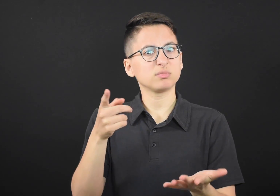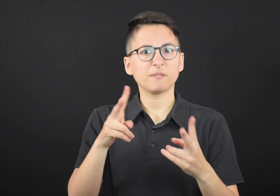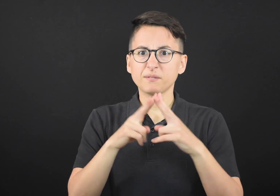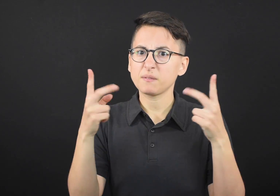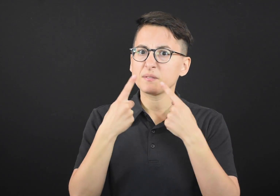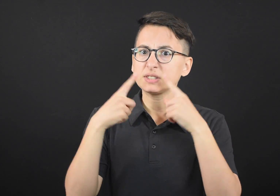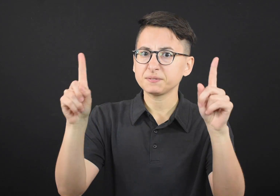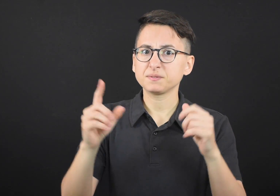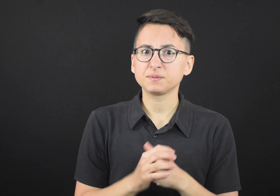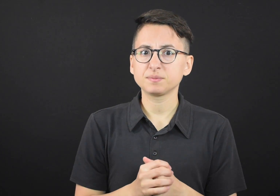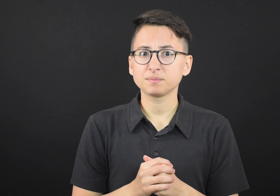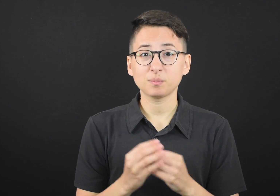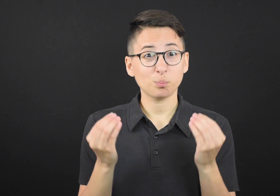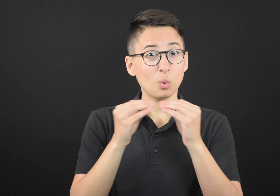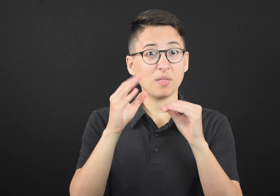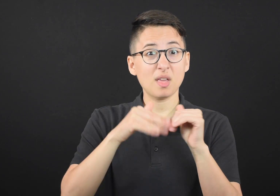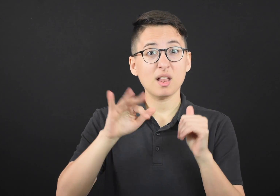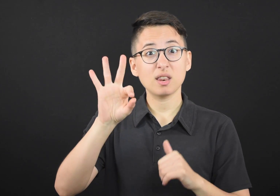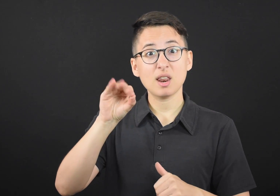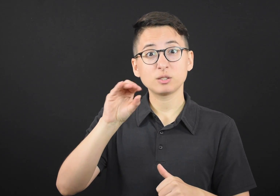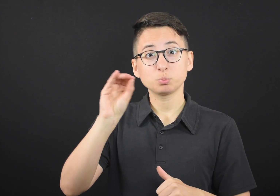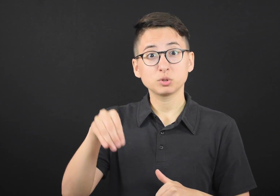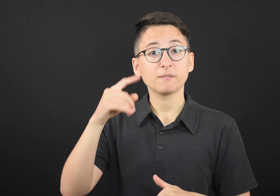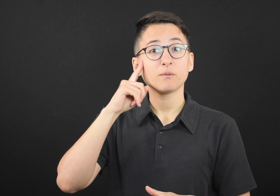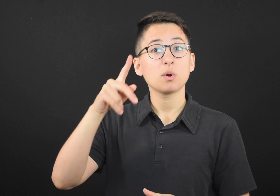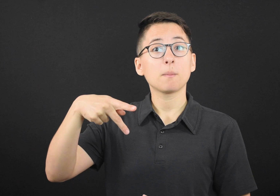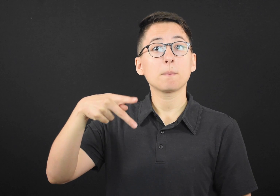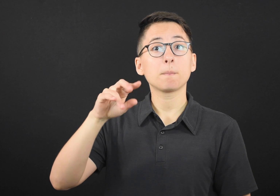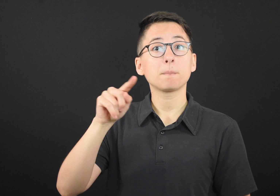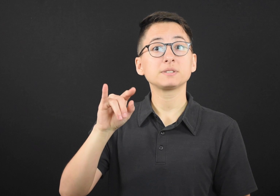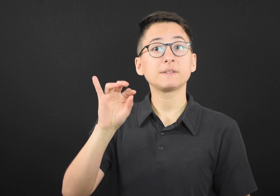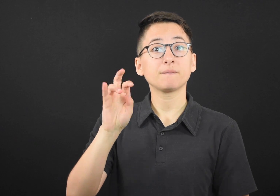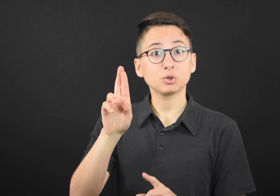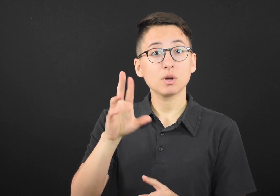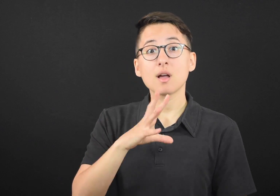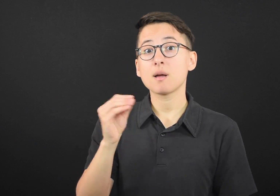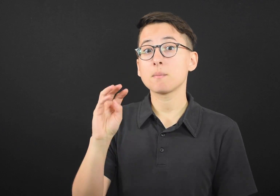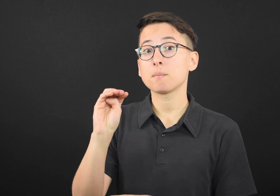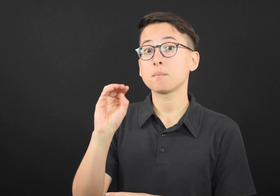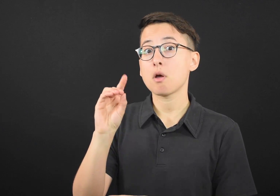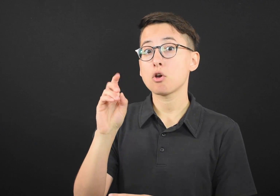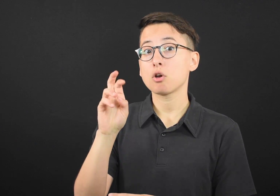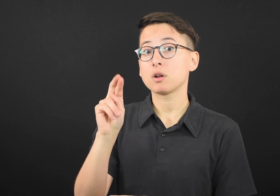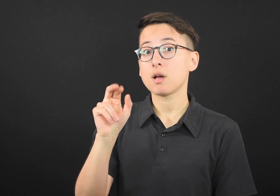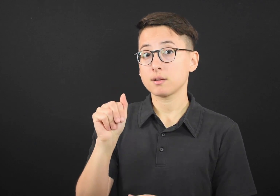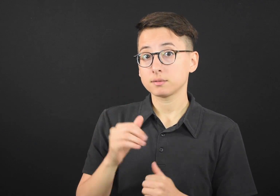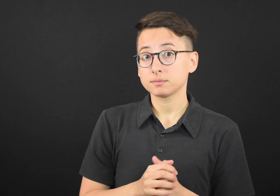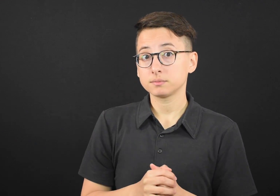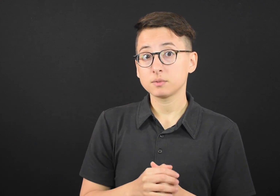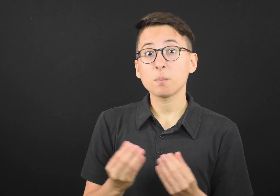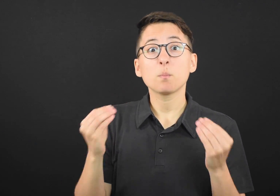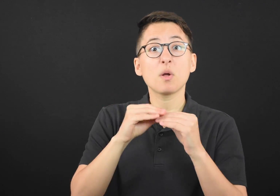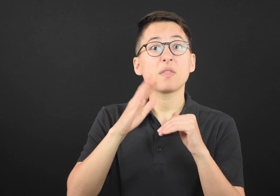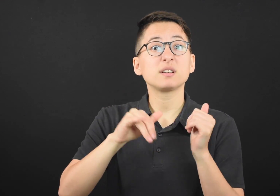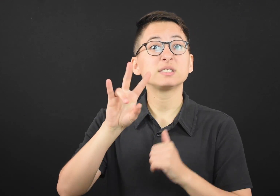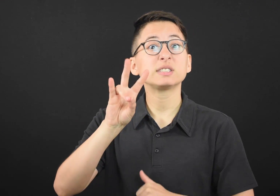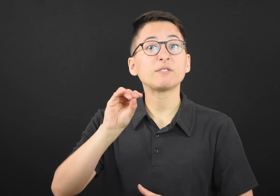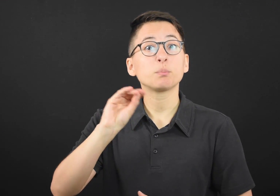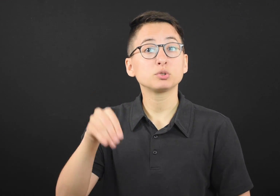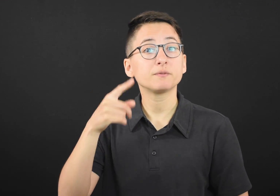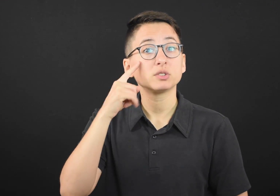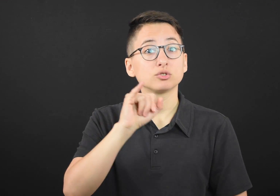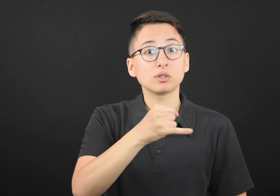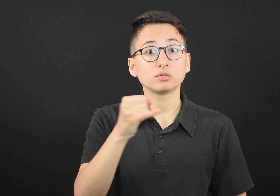effective (>90% for Pfizer and Moderna, >70% for Johnson &